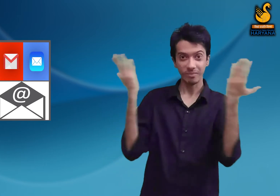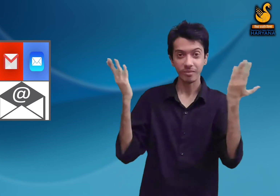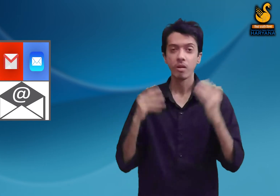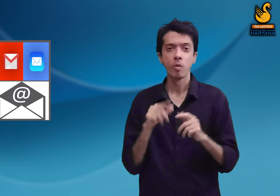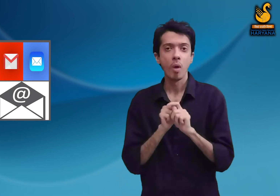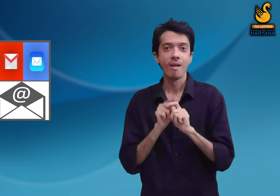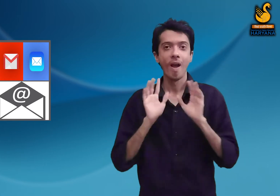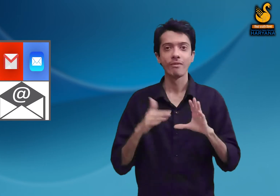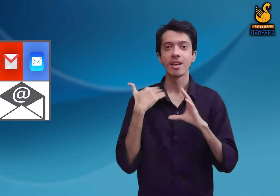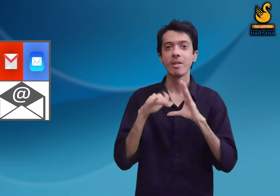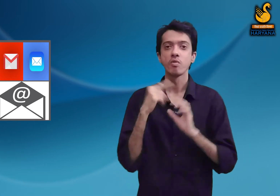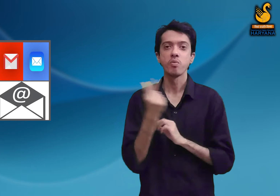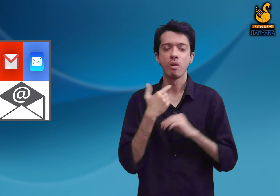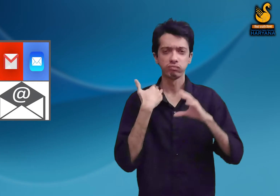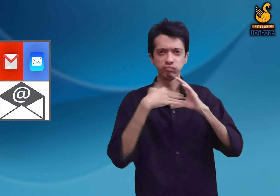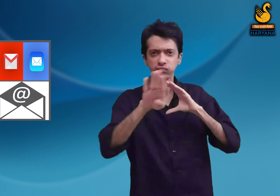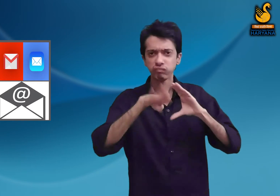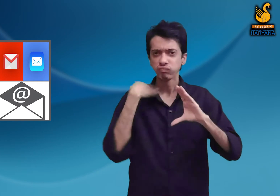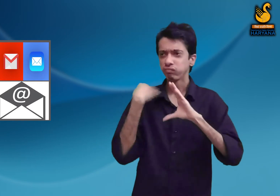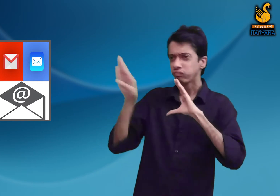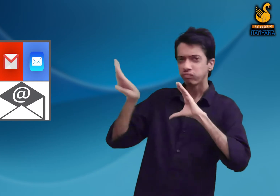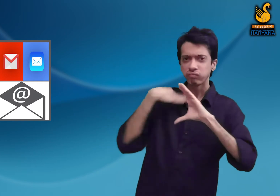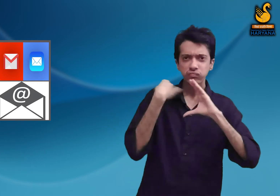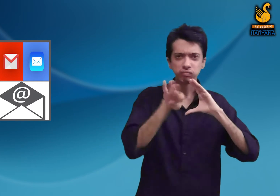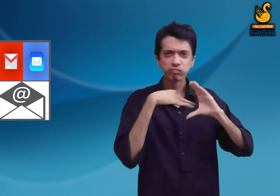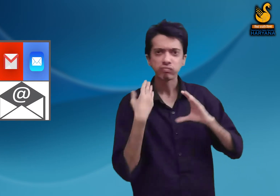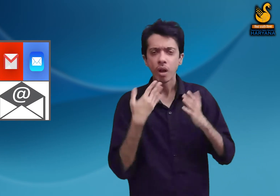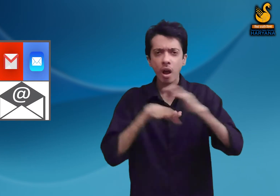In all the companies, they use emails to share information with each other.